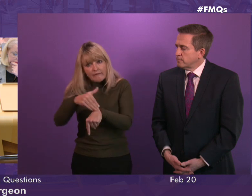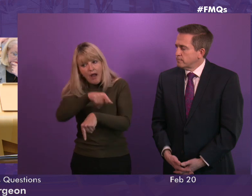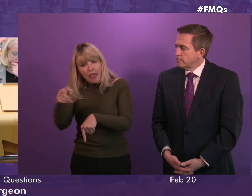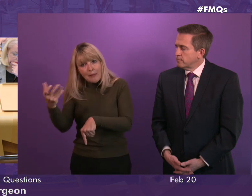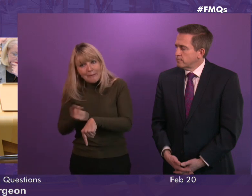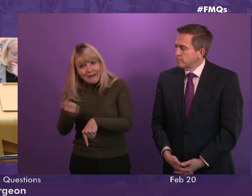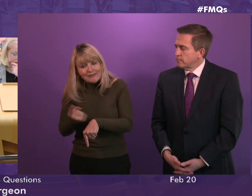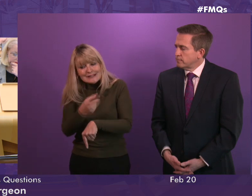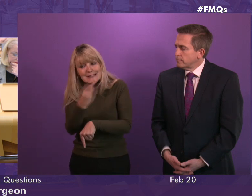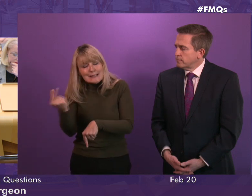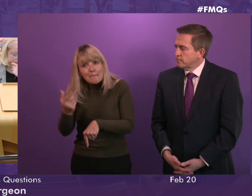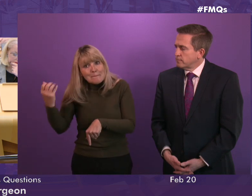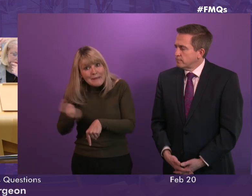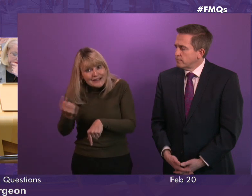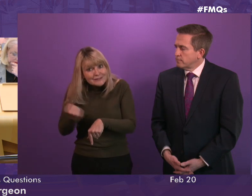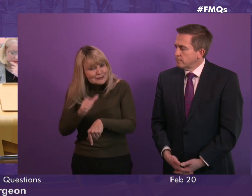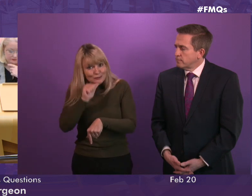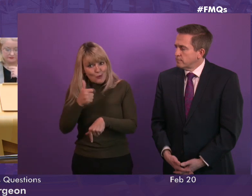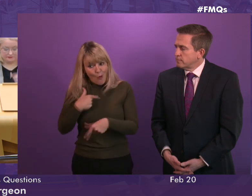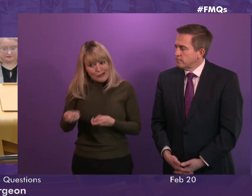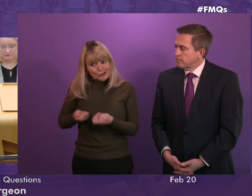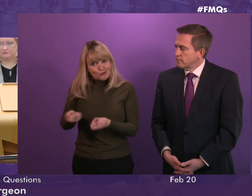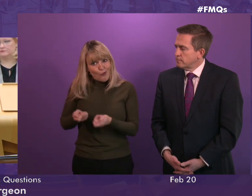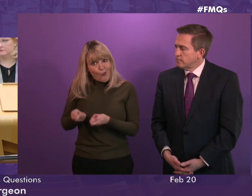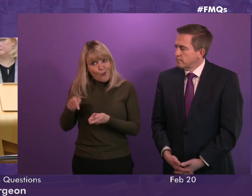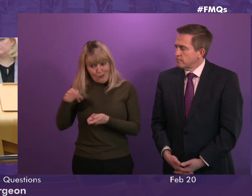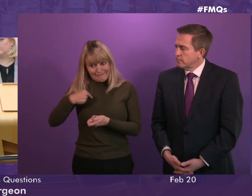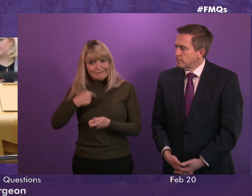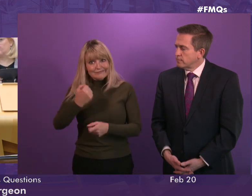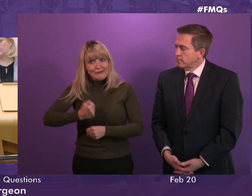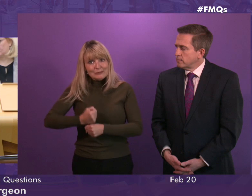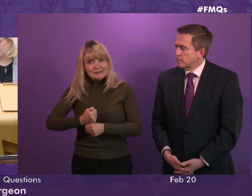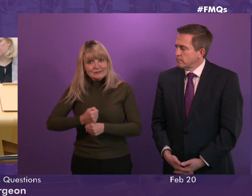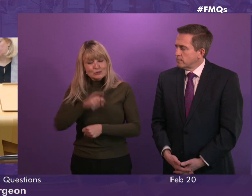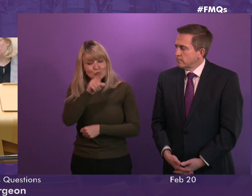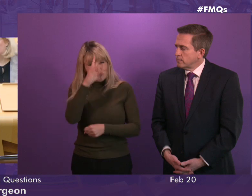Government. PIP is used by the UK Government as a qualifying benefit for other benefits,